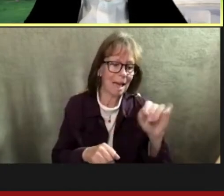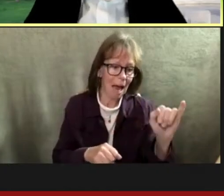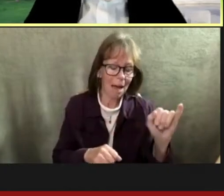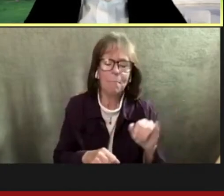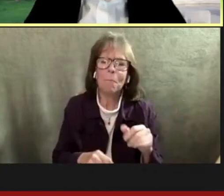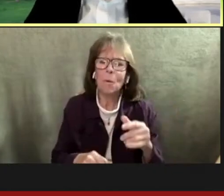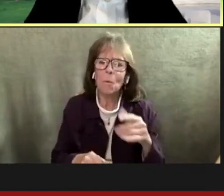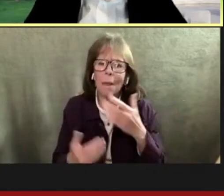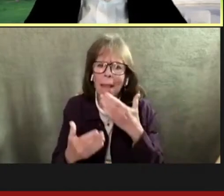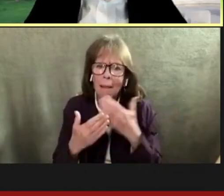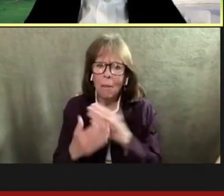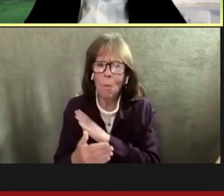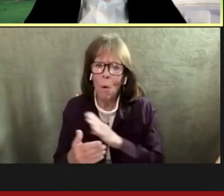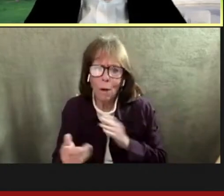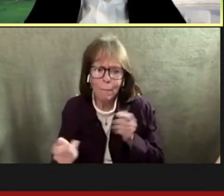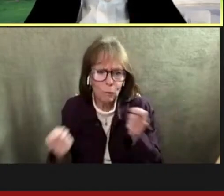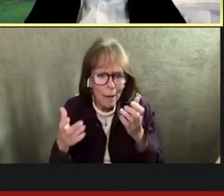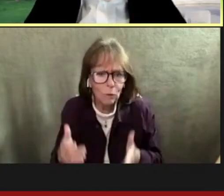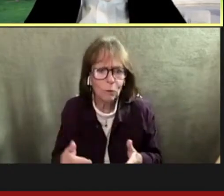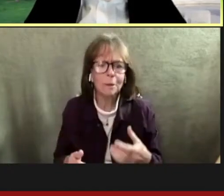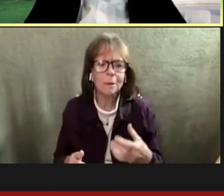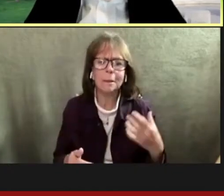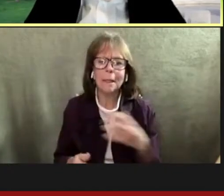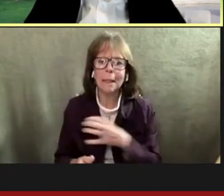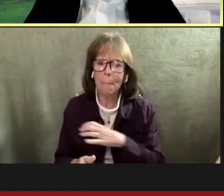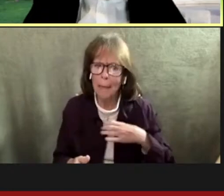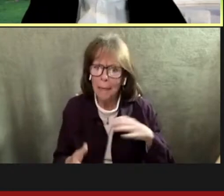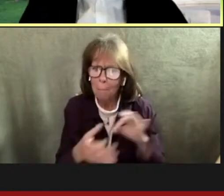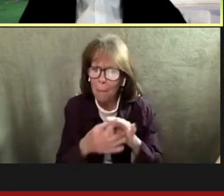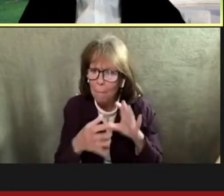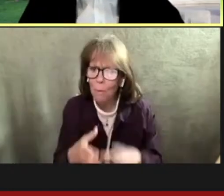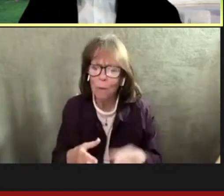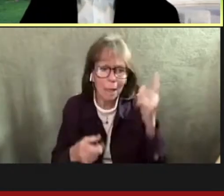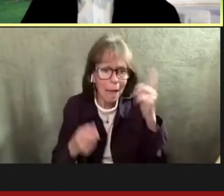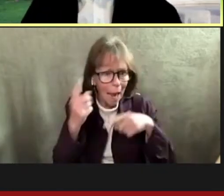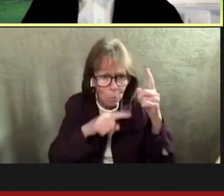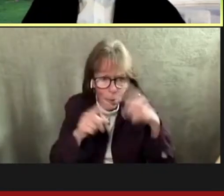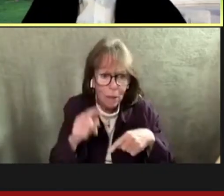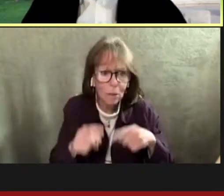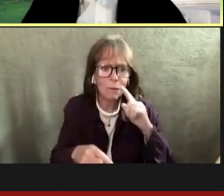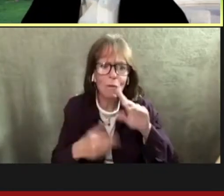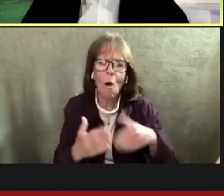members, collaborators, and active members for their extraordinary contributions.